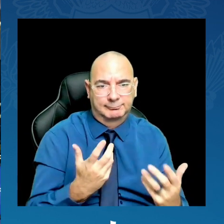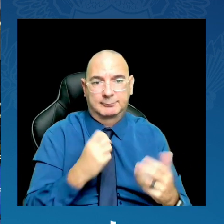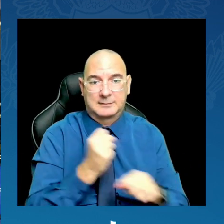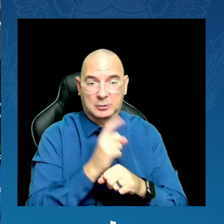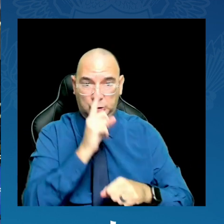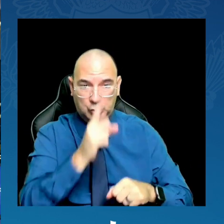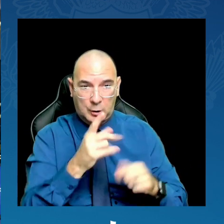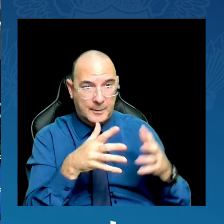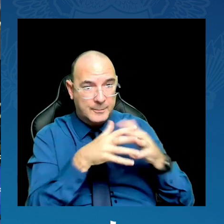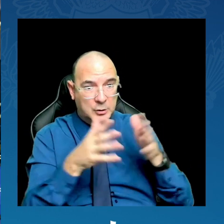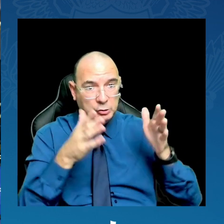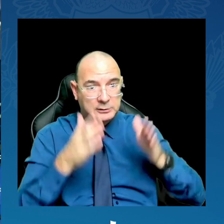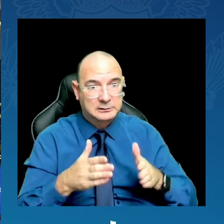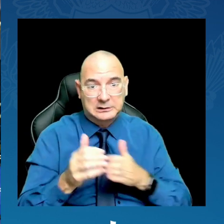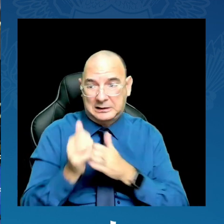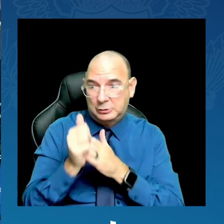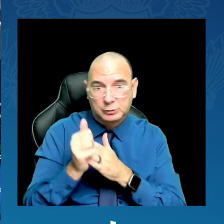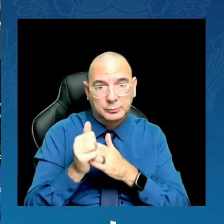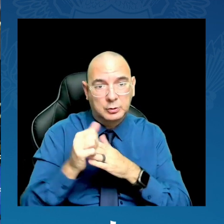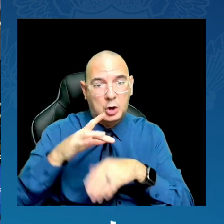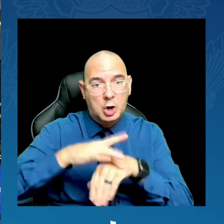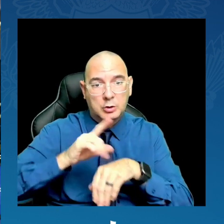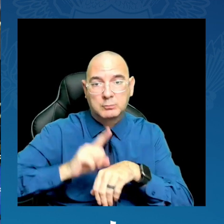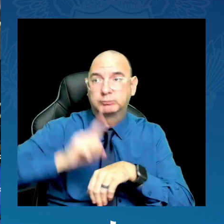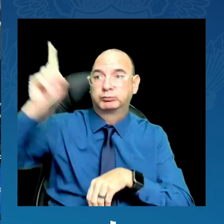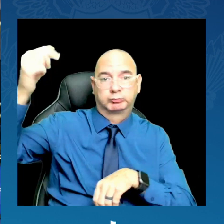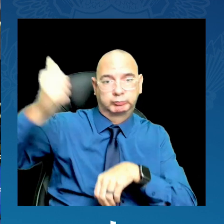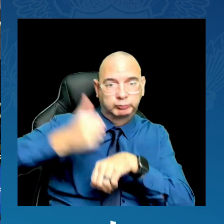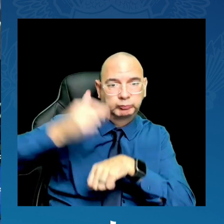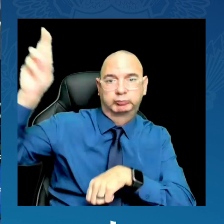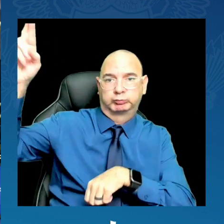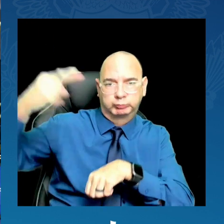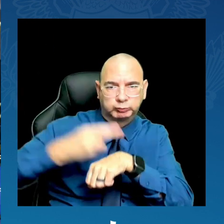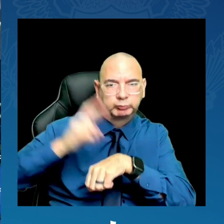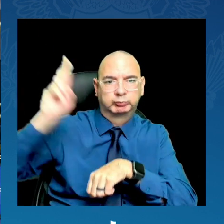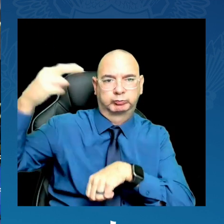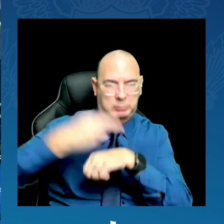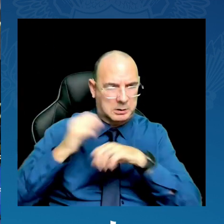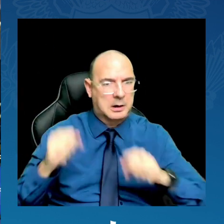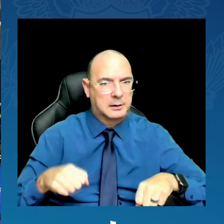and in space. Commercial space is an innovation engine in this country,